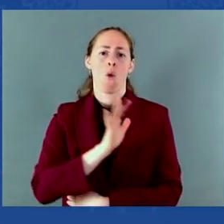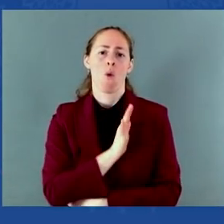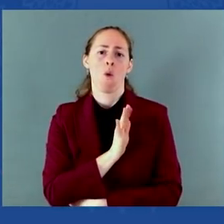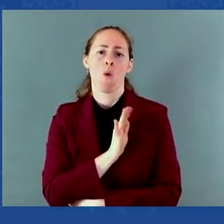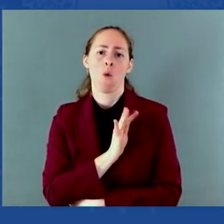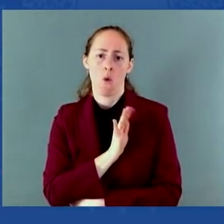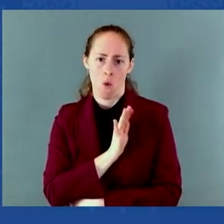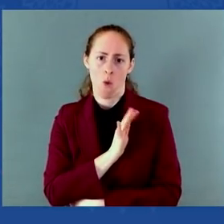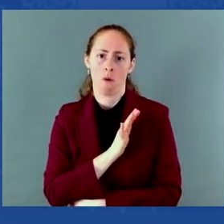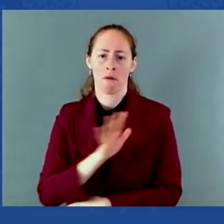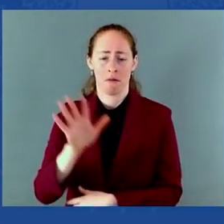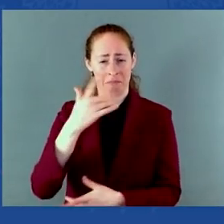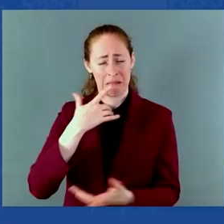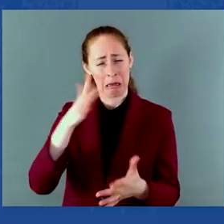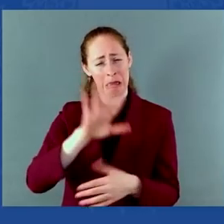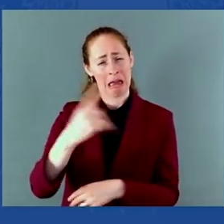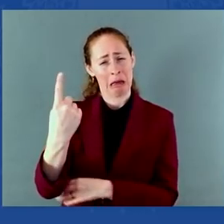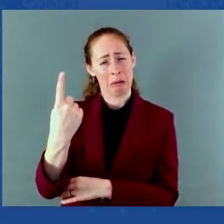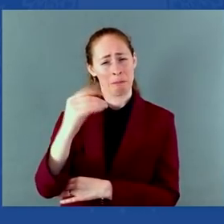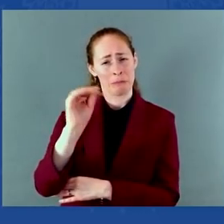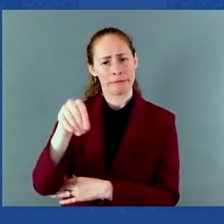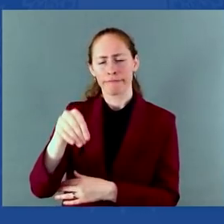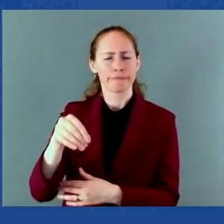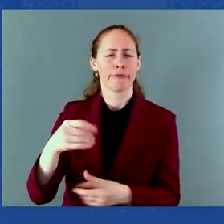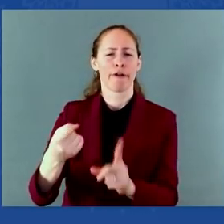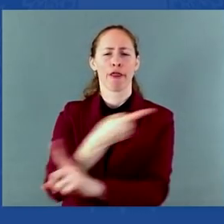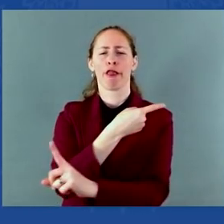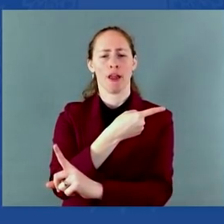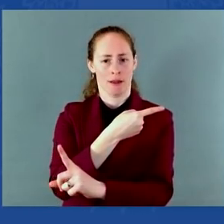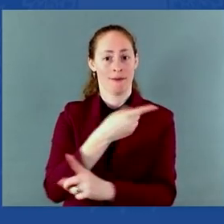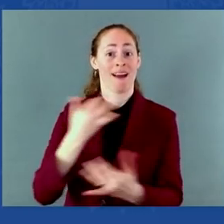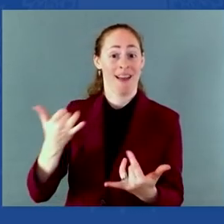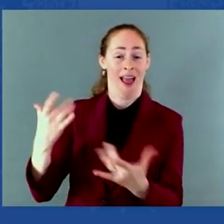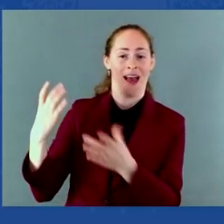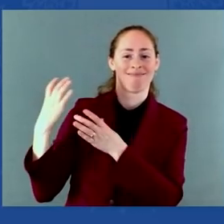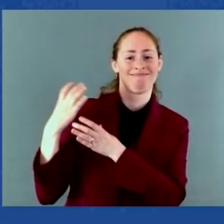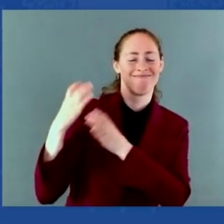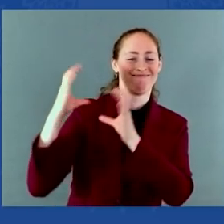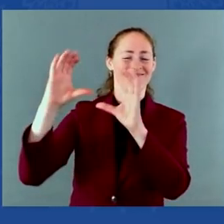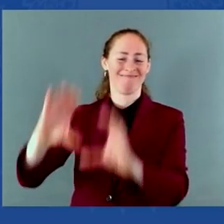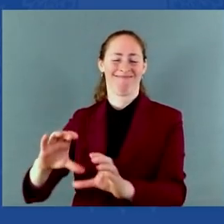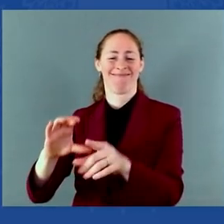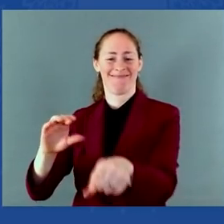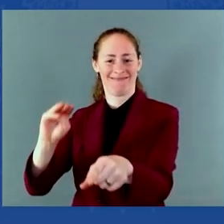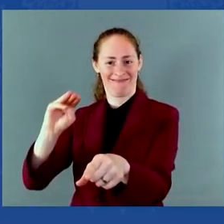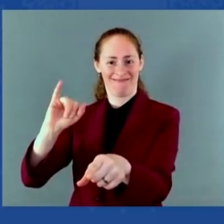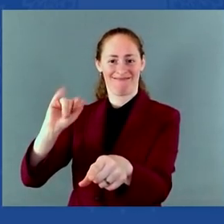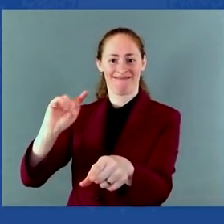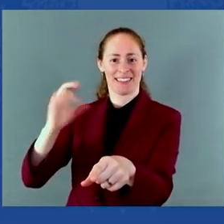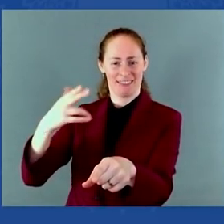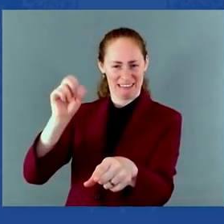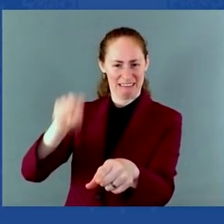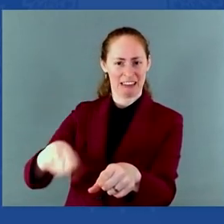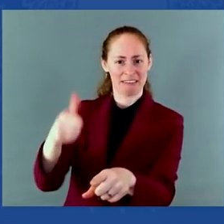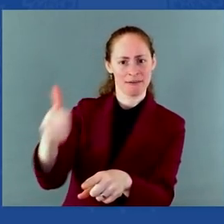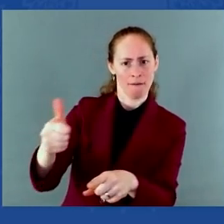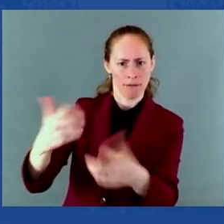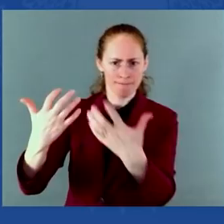making sure that everything gets out and it goes where it's supposed to go. Look, we're at an inflection point in American history.